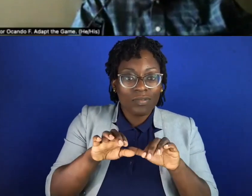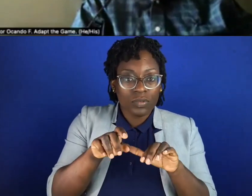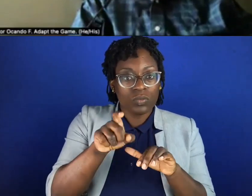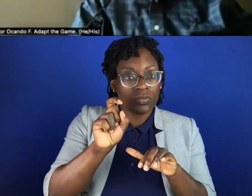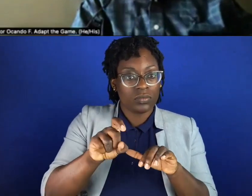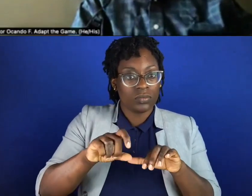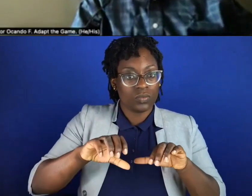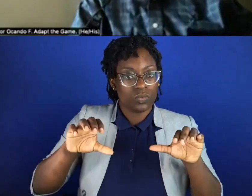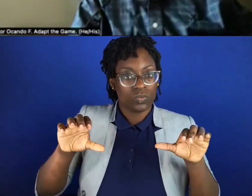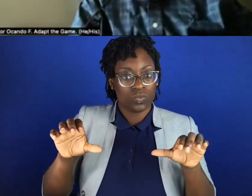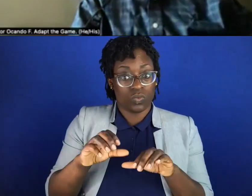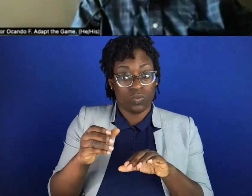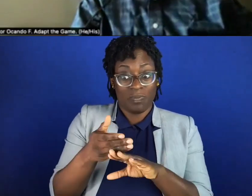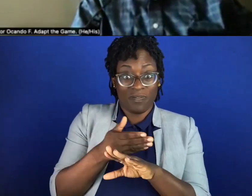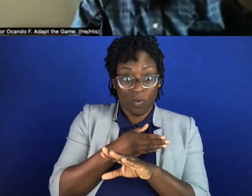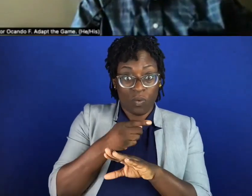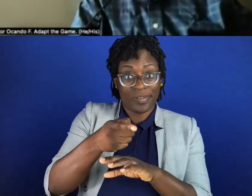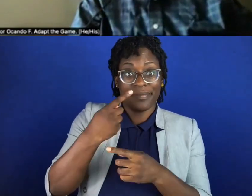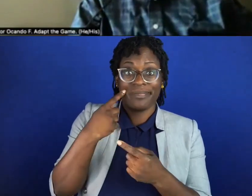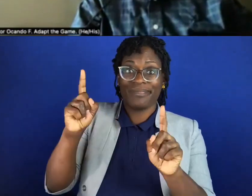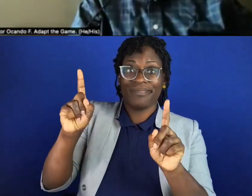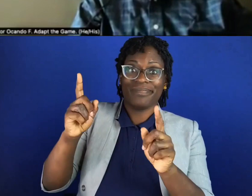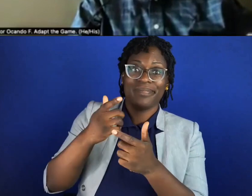Victor, would you mind going first?